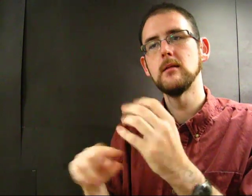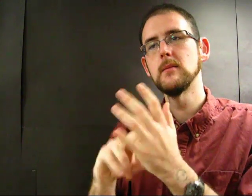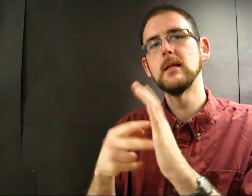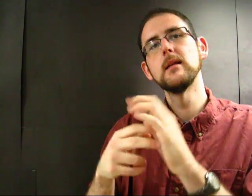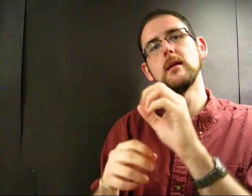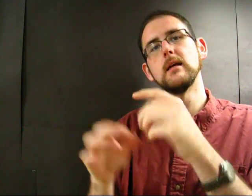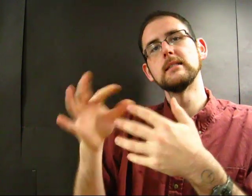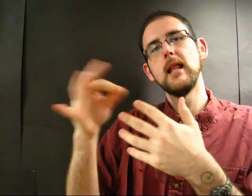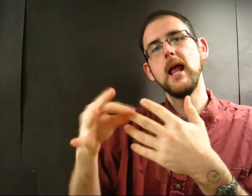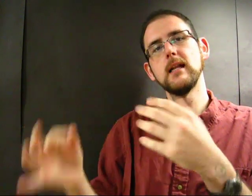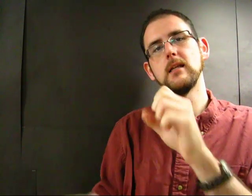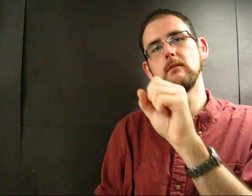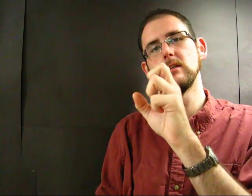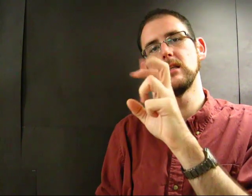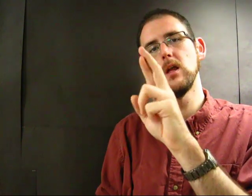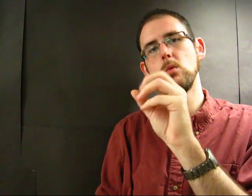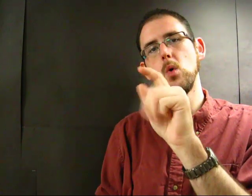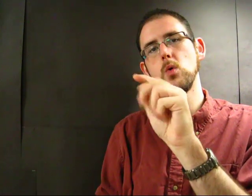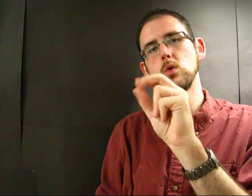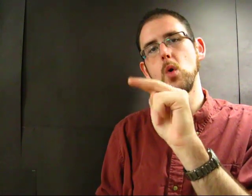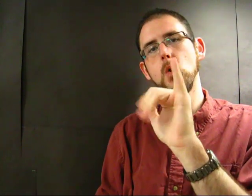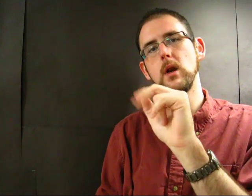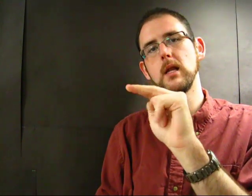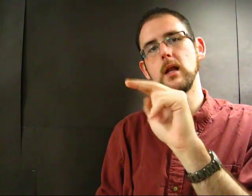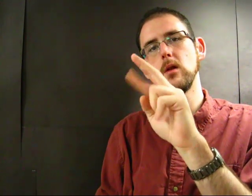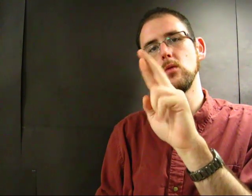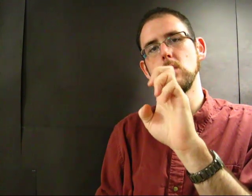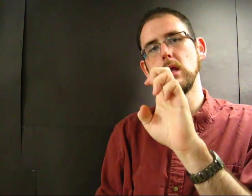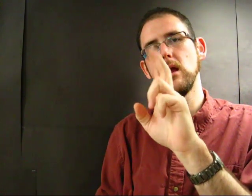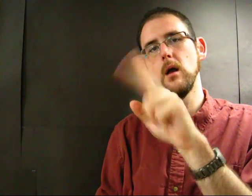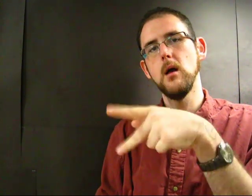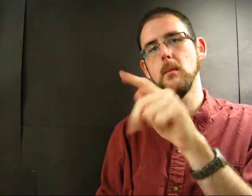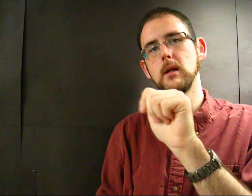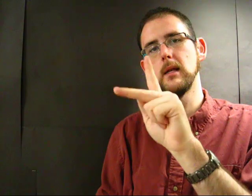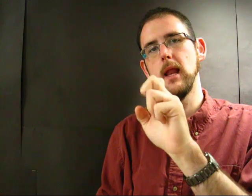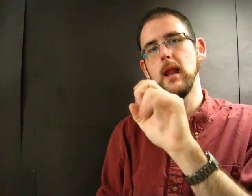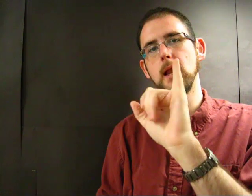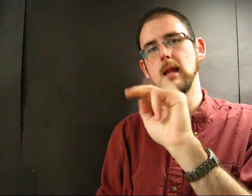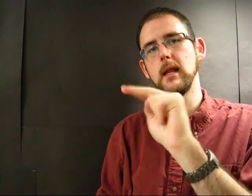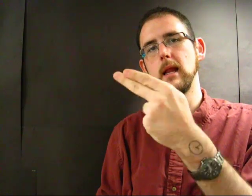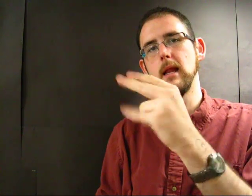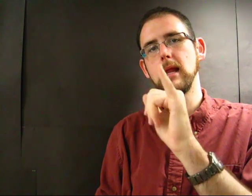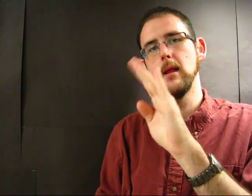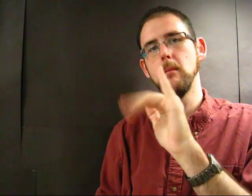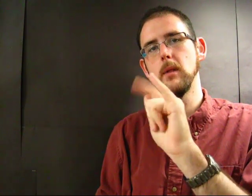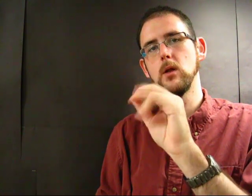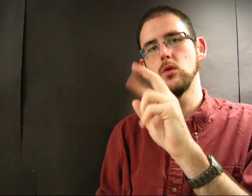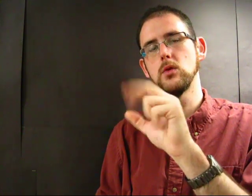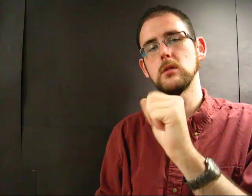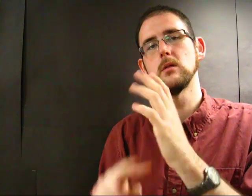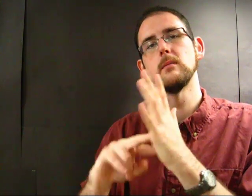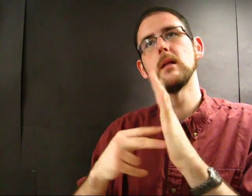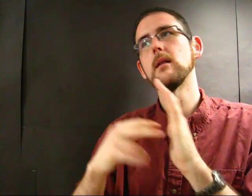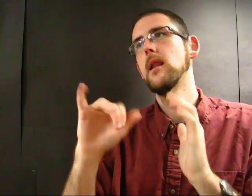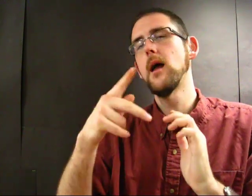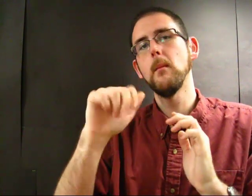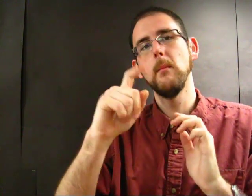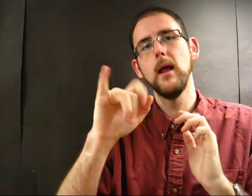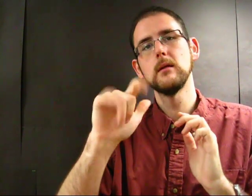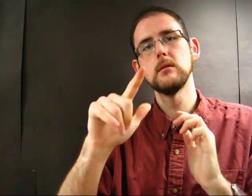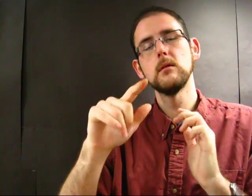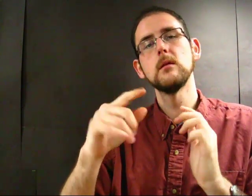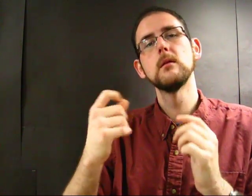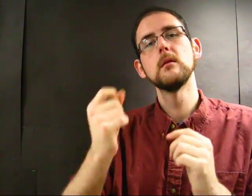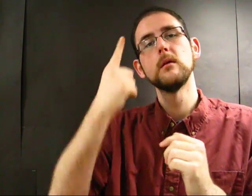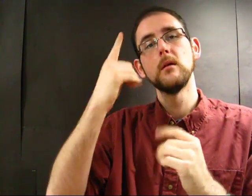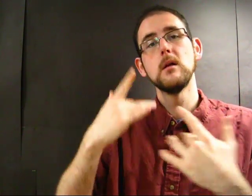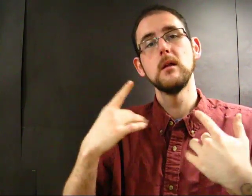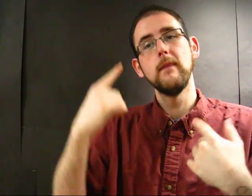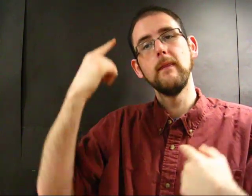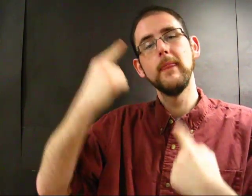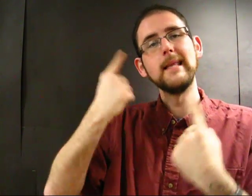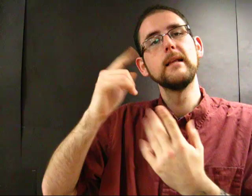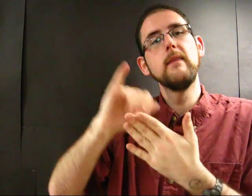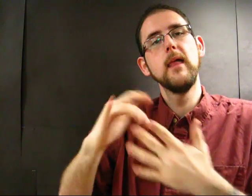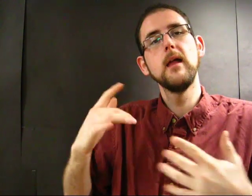SSRIs are selective serotonin reuptake inhibitors, like Paxil. It's generally thought that